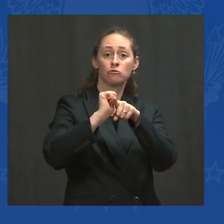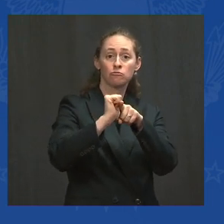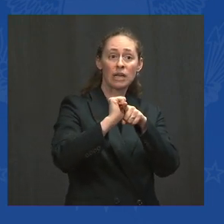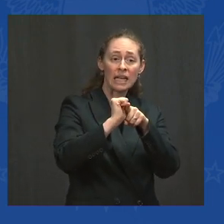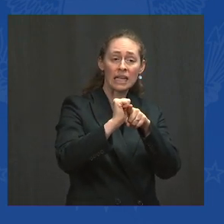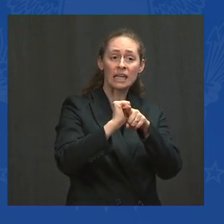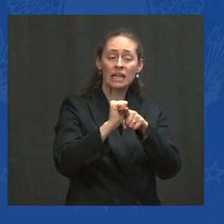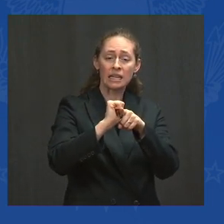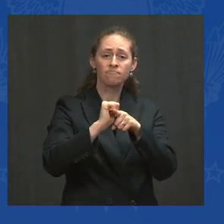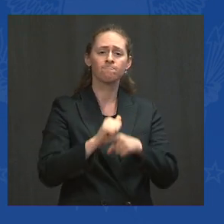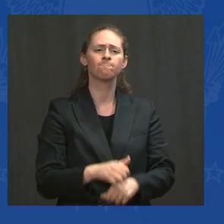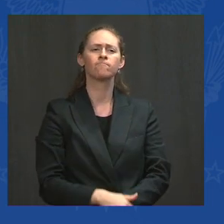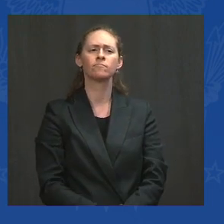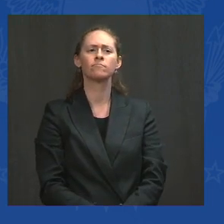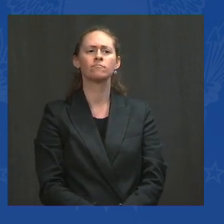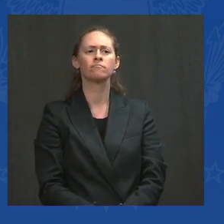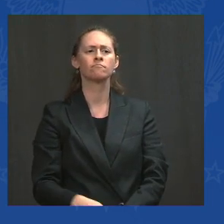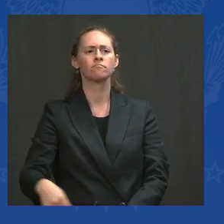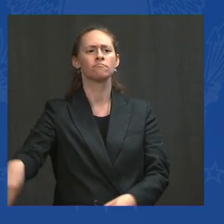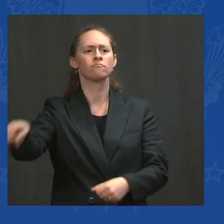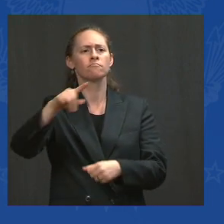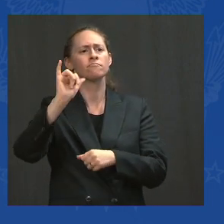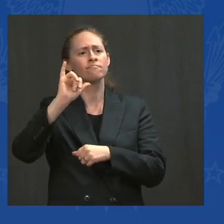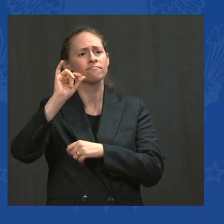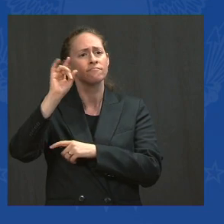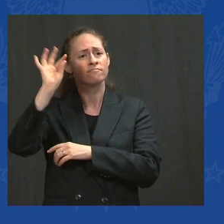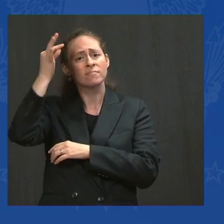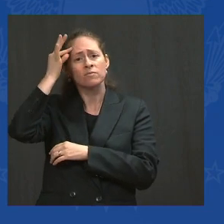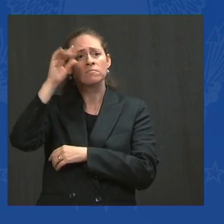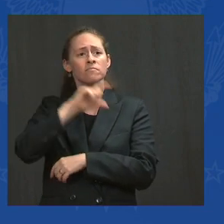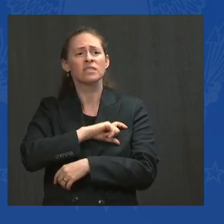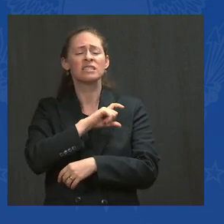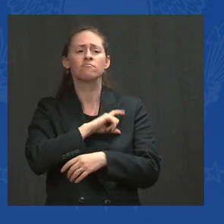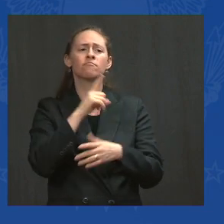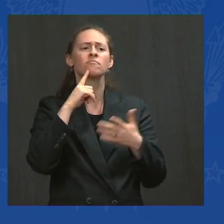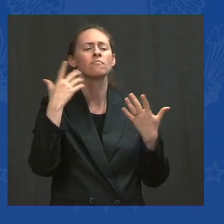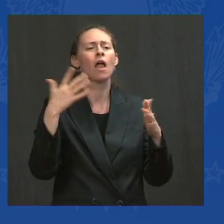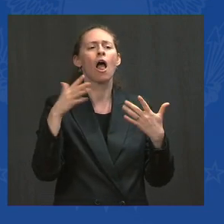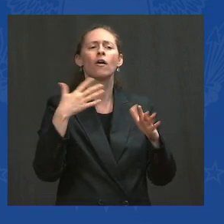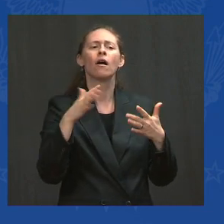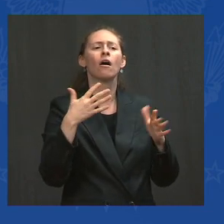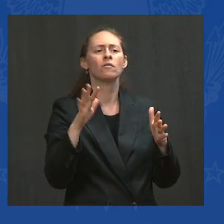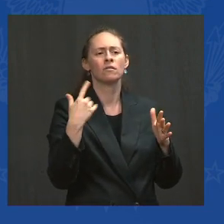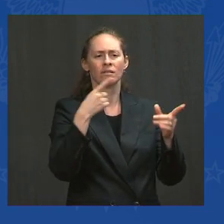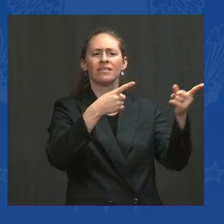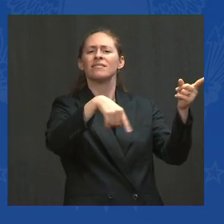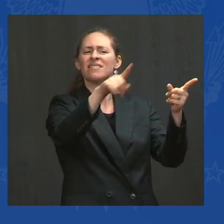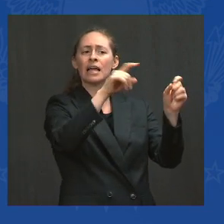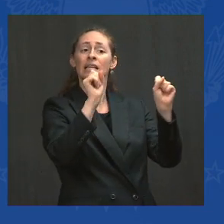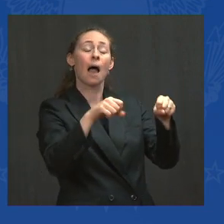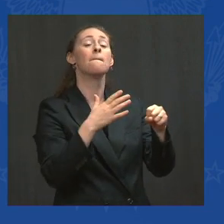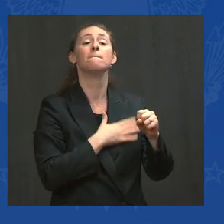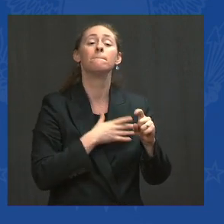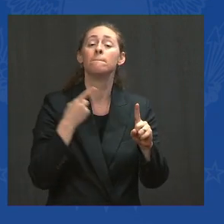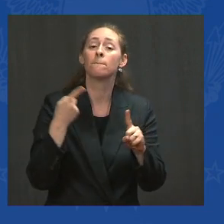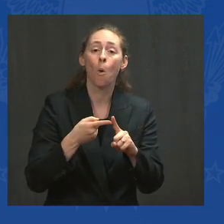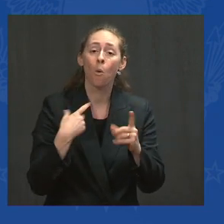federal police, they're not even close in terms of their capacity. I was making the point -- the point was that here we